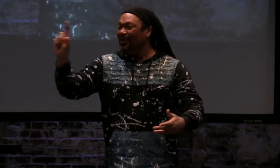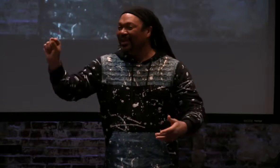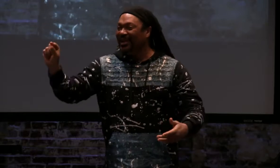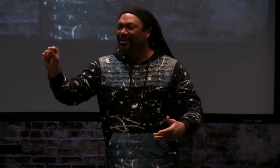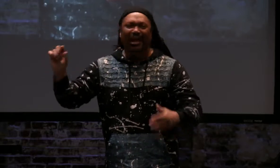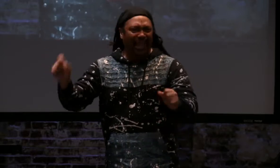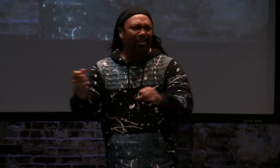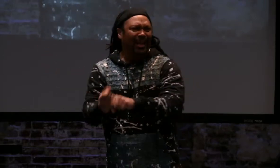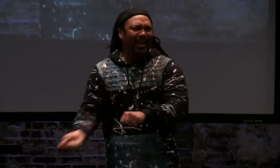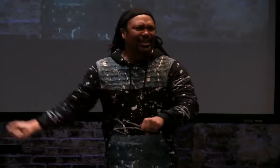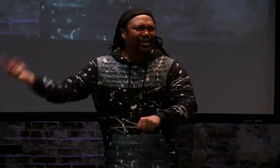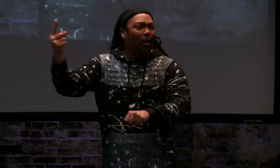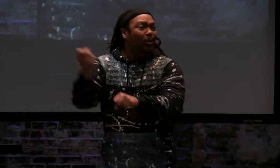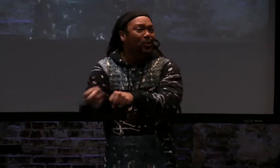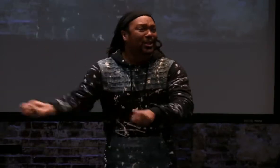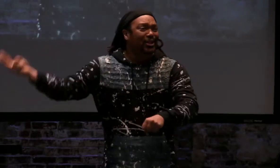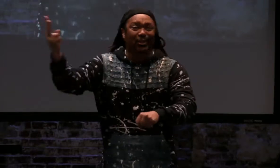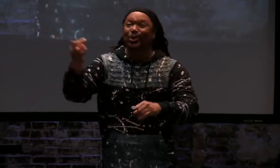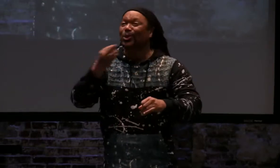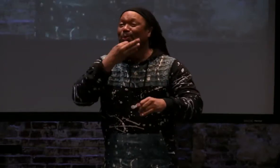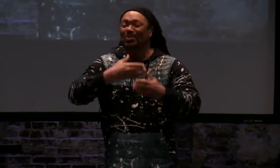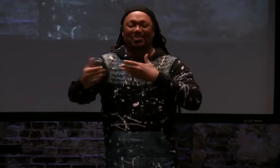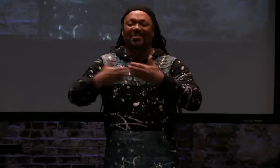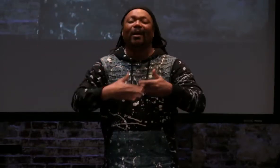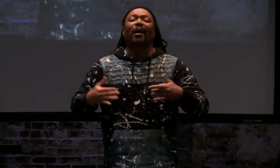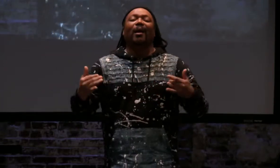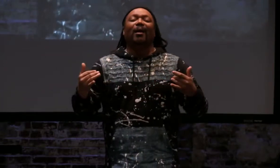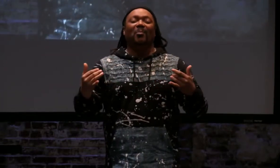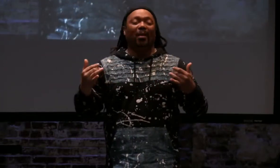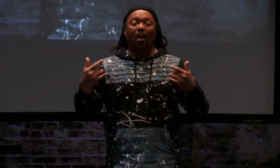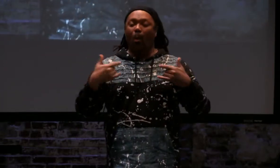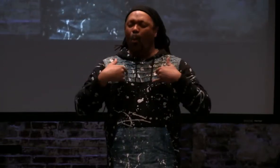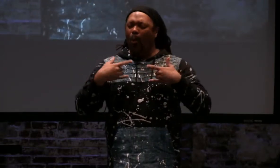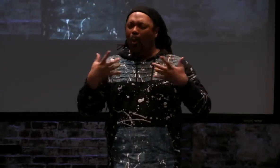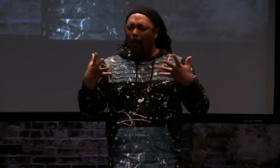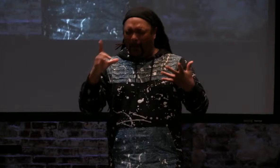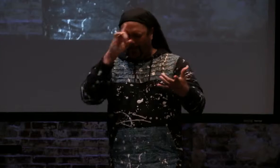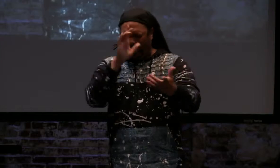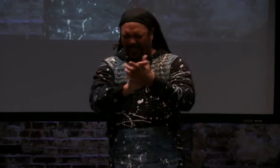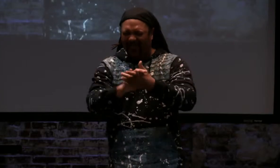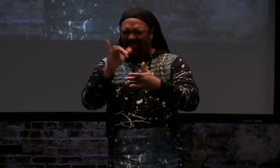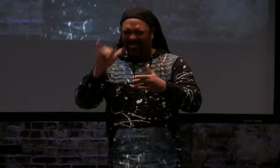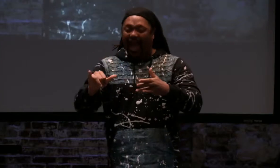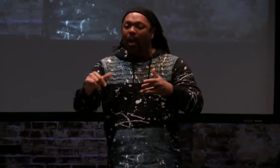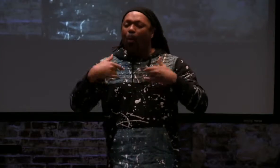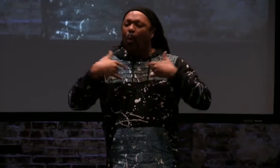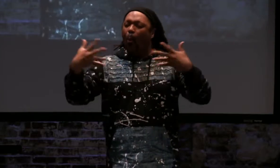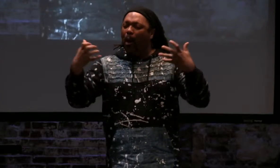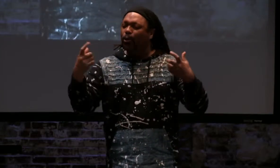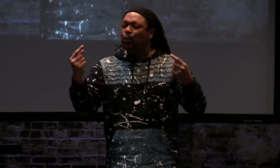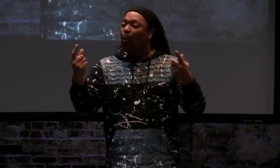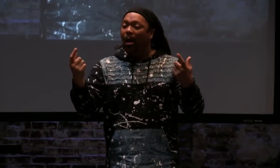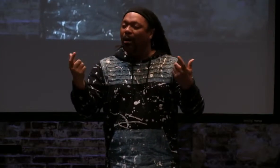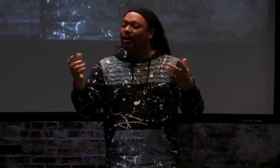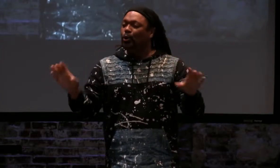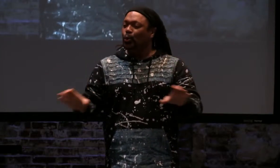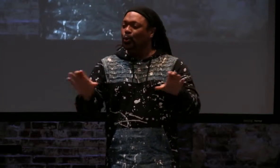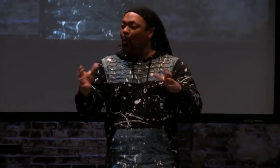keep it straight, keep it straight, keep it straight, okay. A year from now, two years from now, any year from now. The point is is that we believe